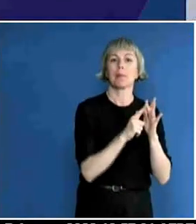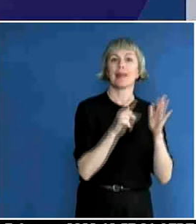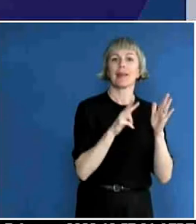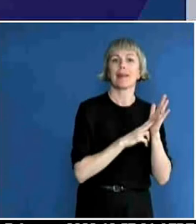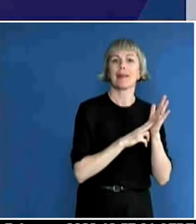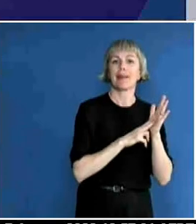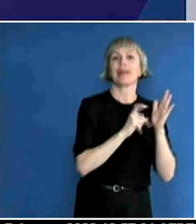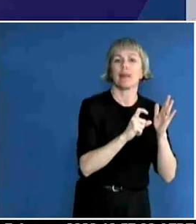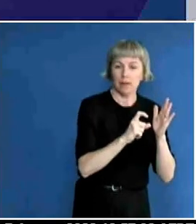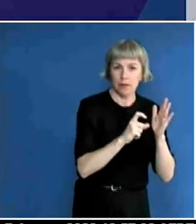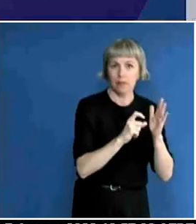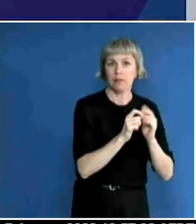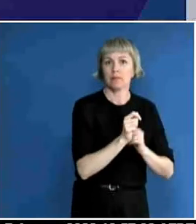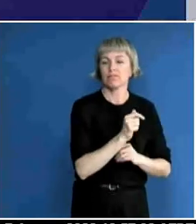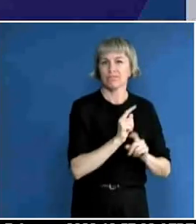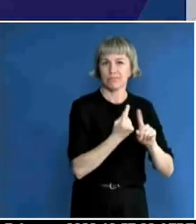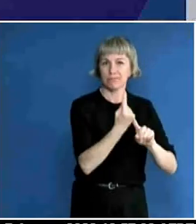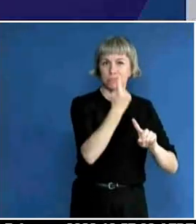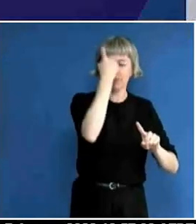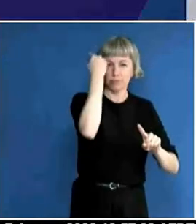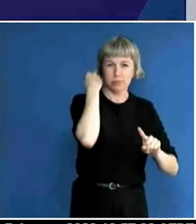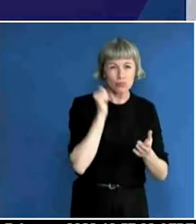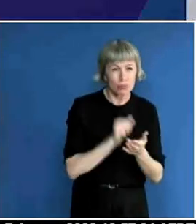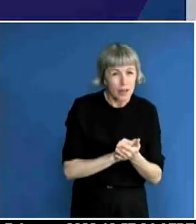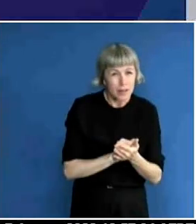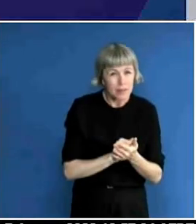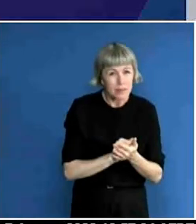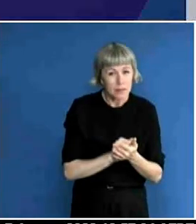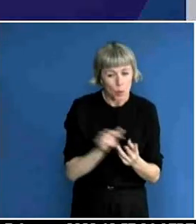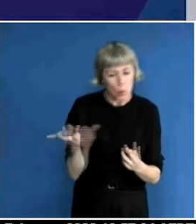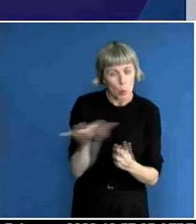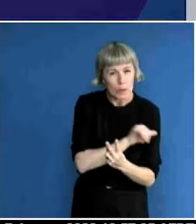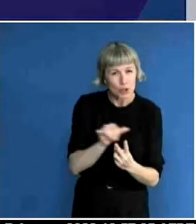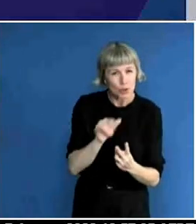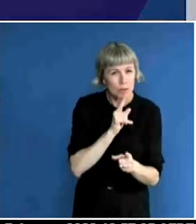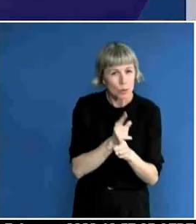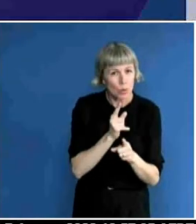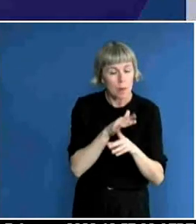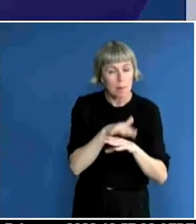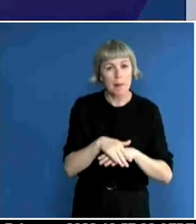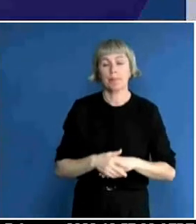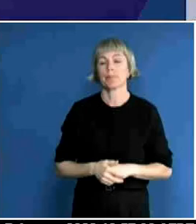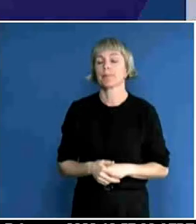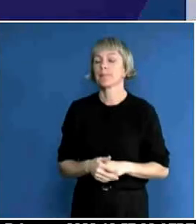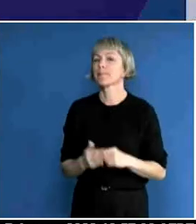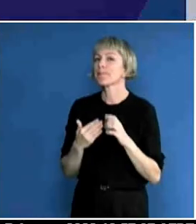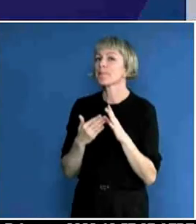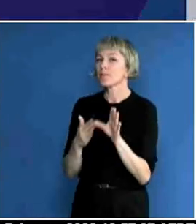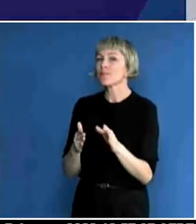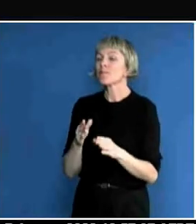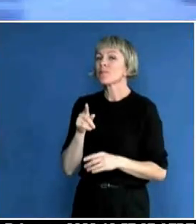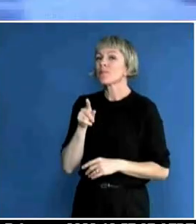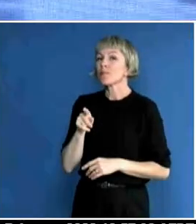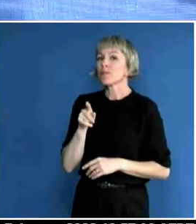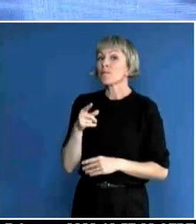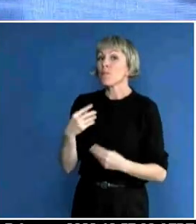It is the company, for the contractual purposes, which is Rehab Management Pty Limited.